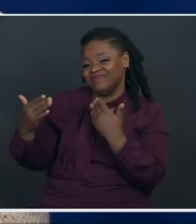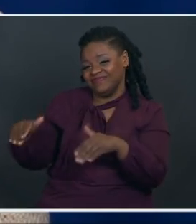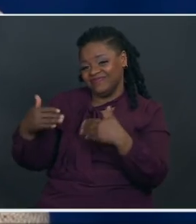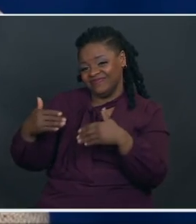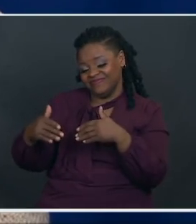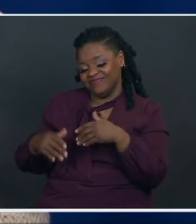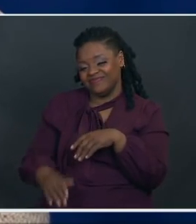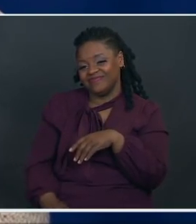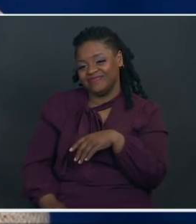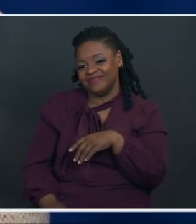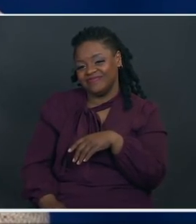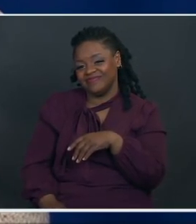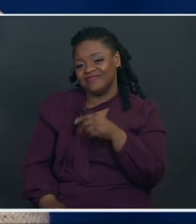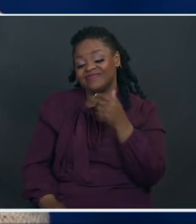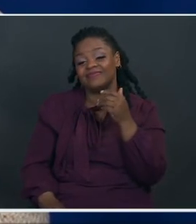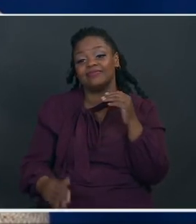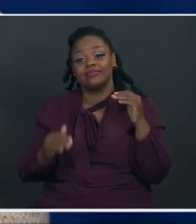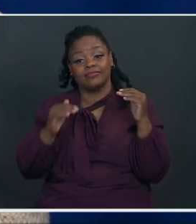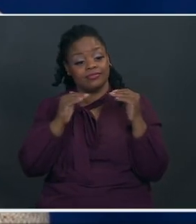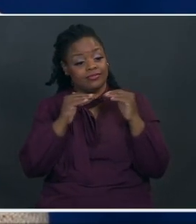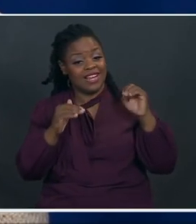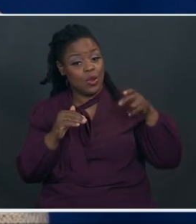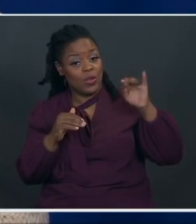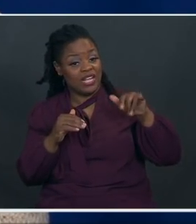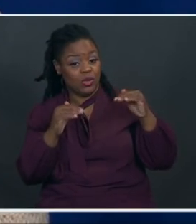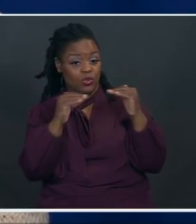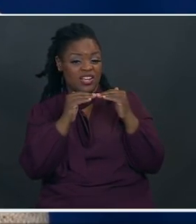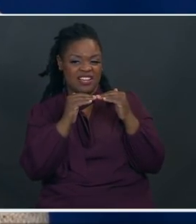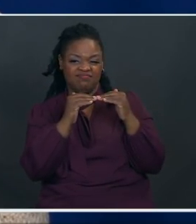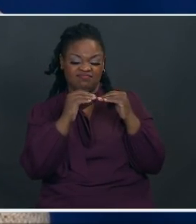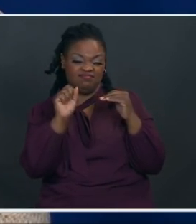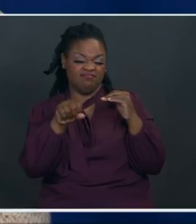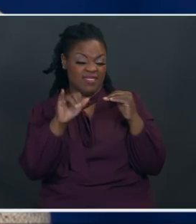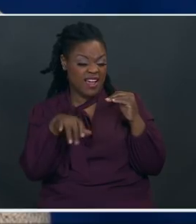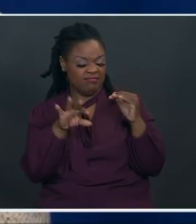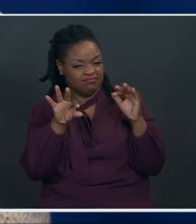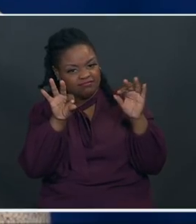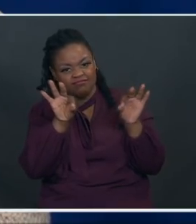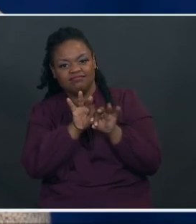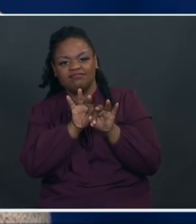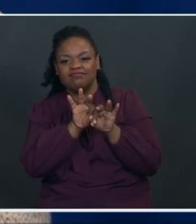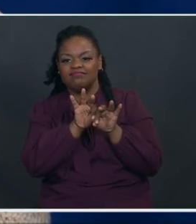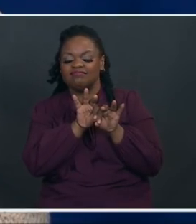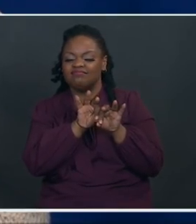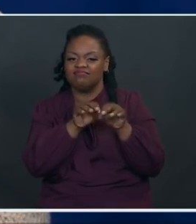equity is absolutely a foundational component of our national plan. You know, there's the moral imperative.